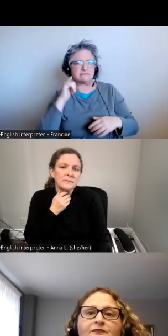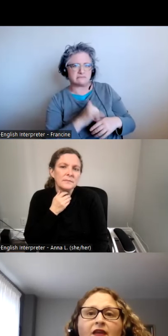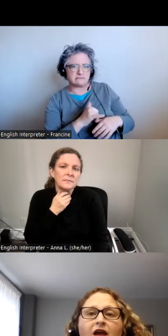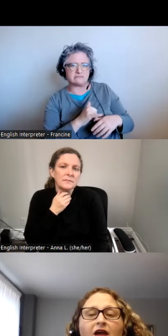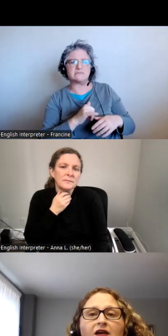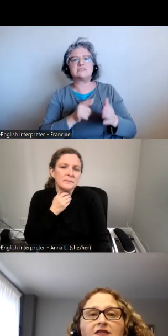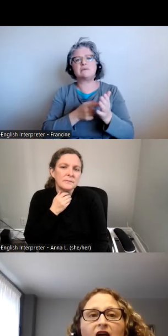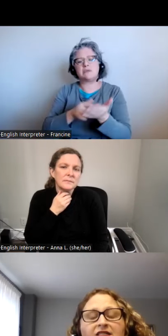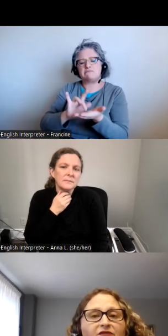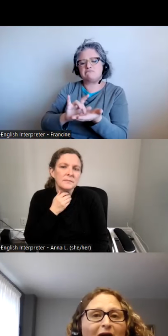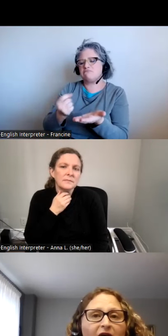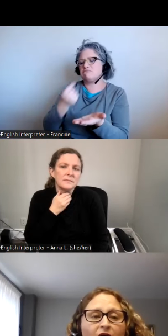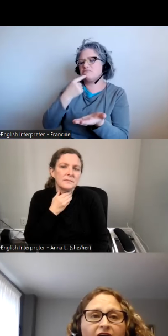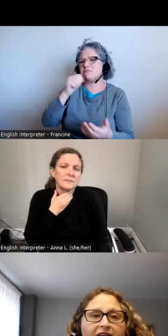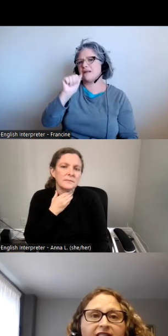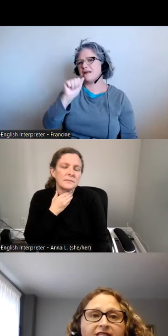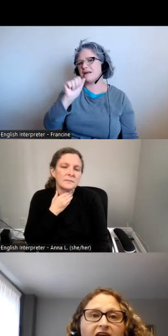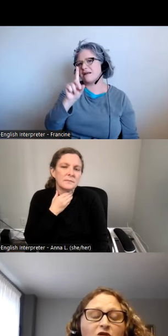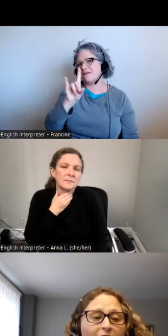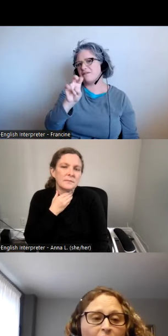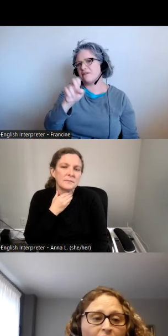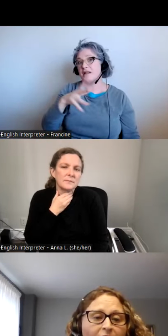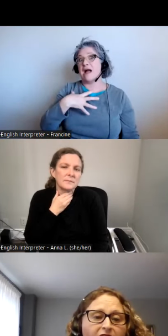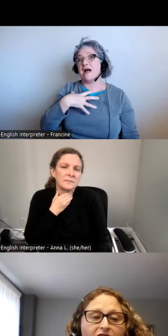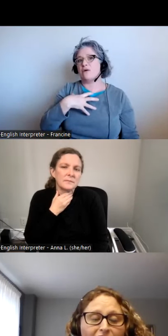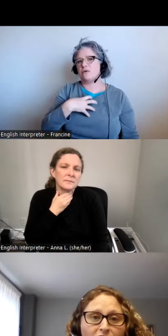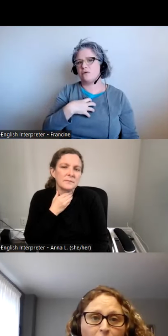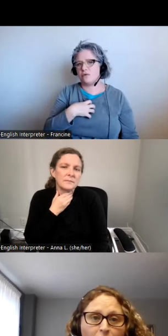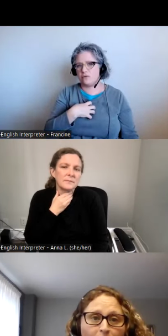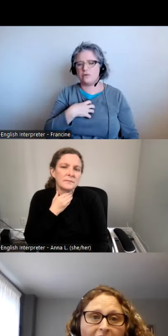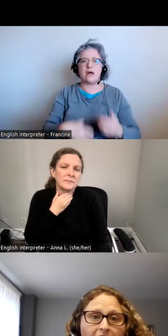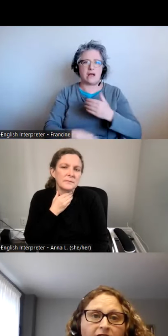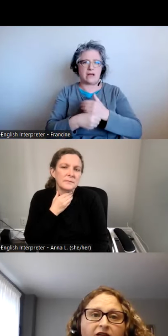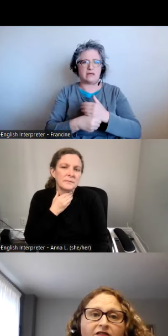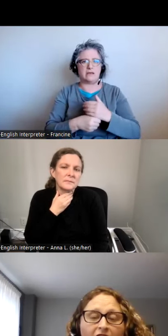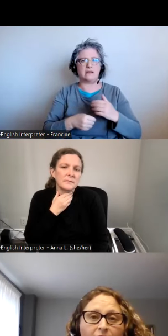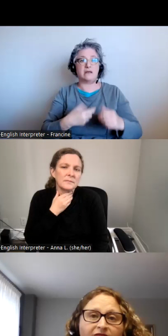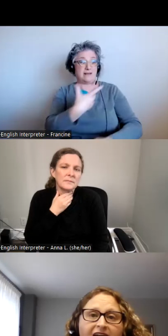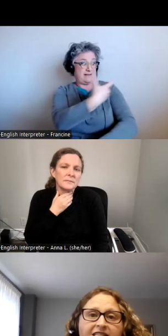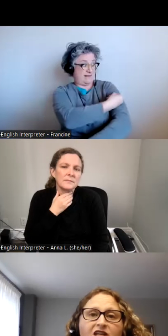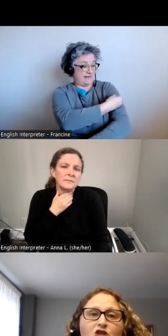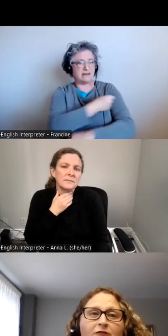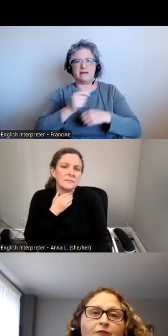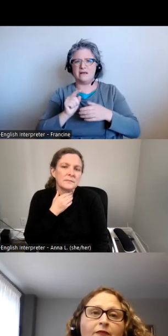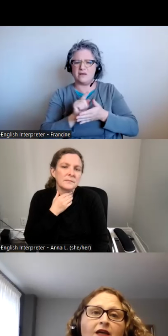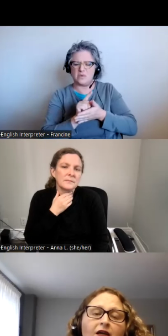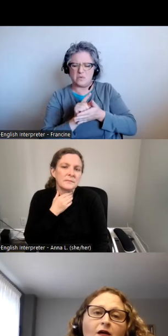tend to be mild and treated with rest at home and sometimes an anti-inflammatory like Advil is added. Signs